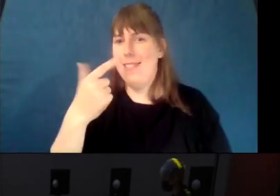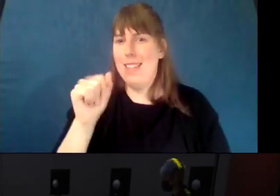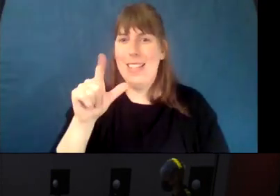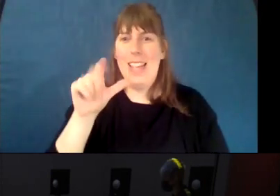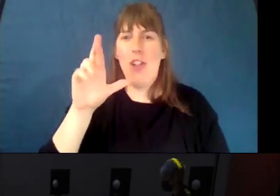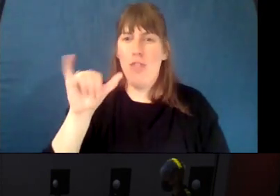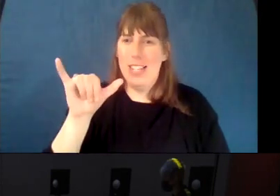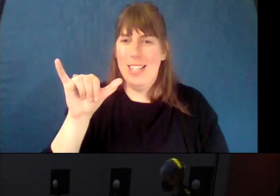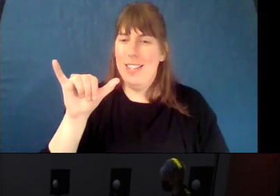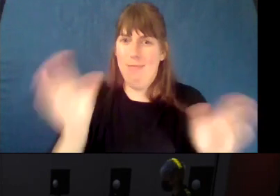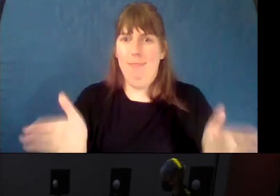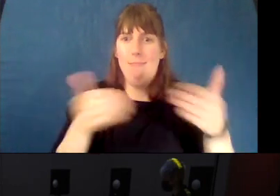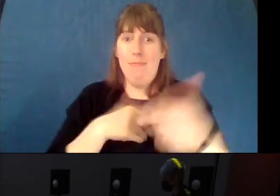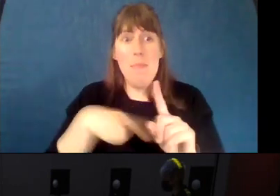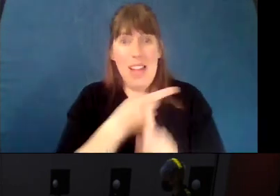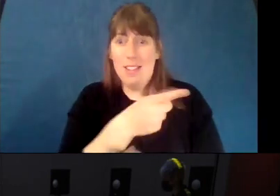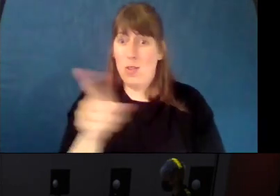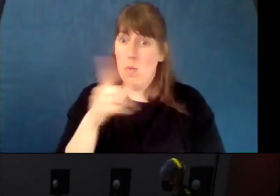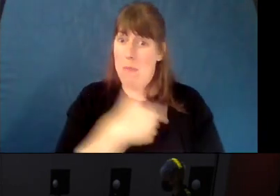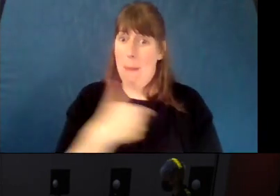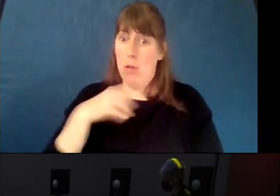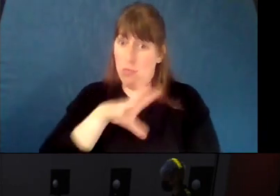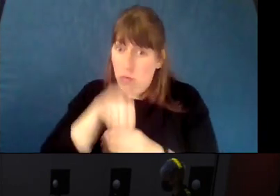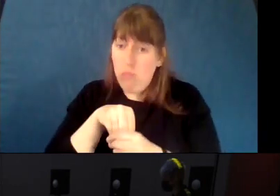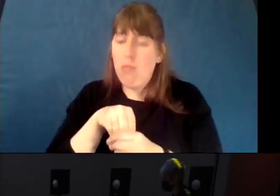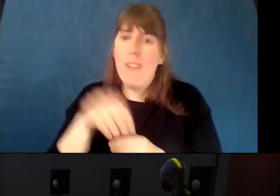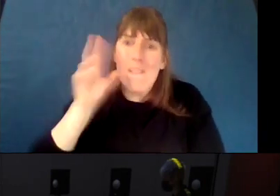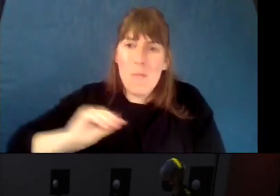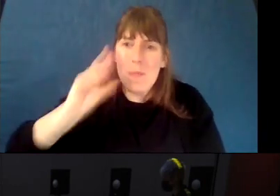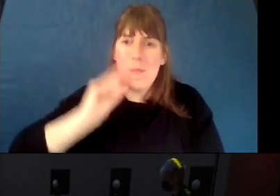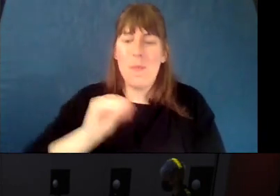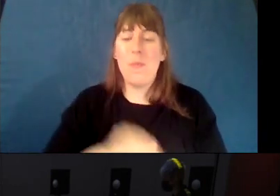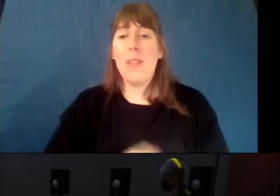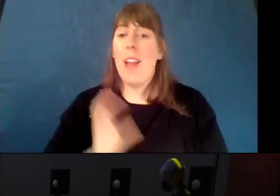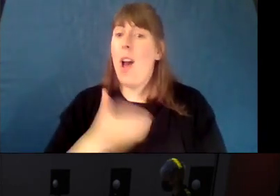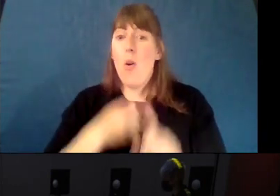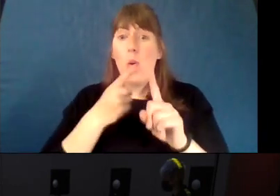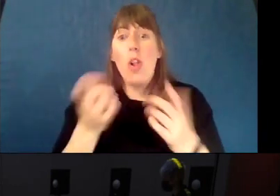participatory experience, is that we wanted to bring the audience into the Richmond Art Gallery